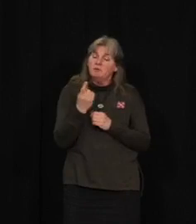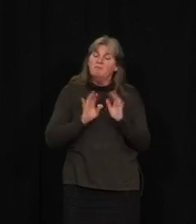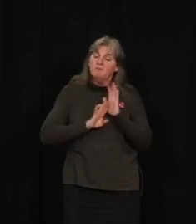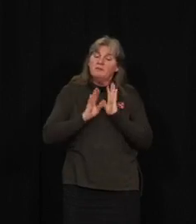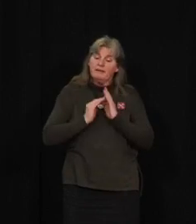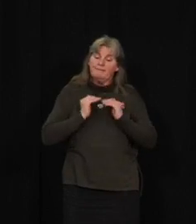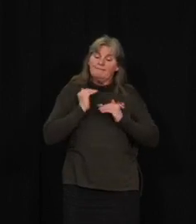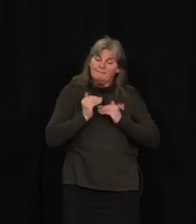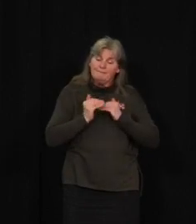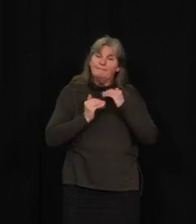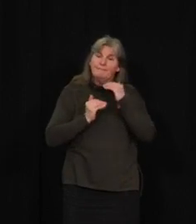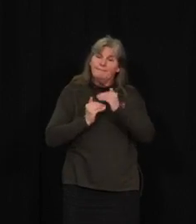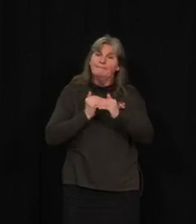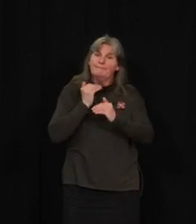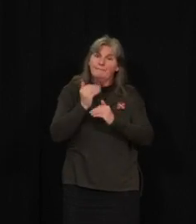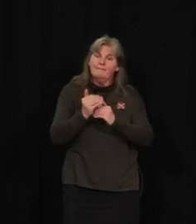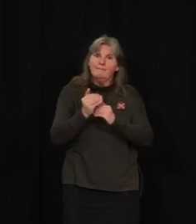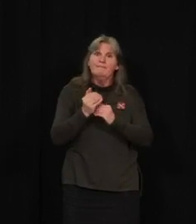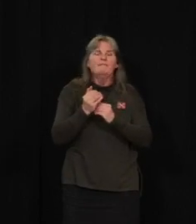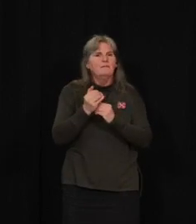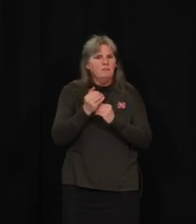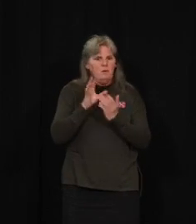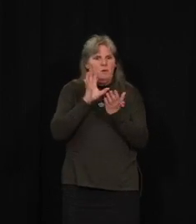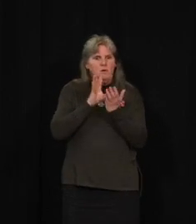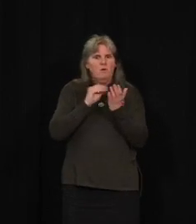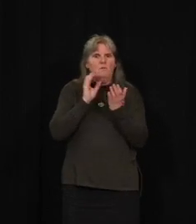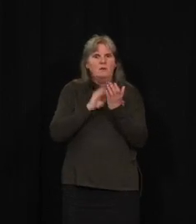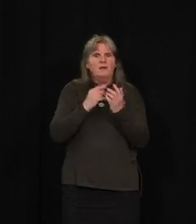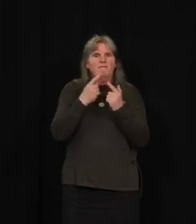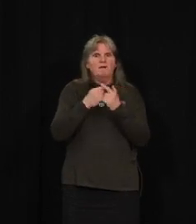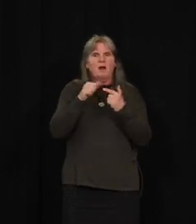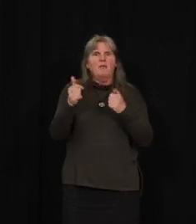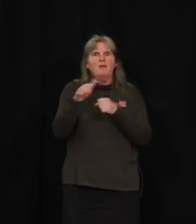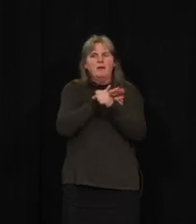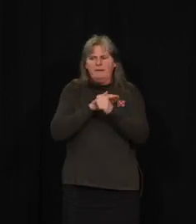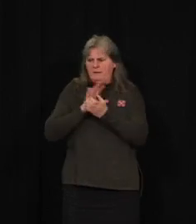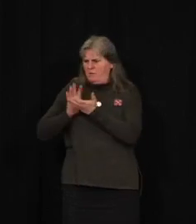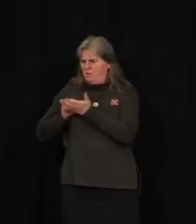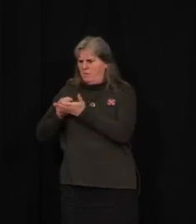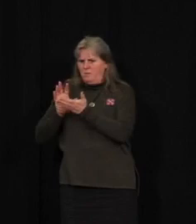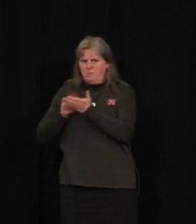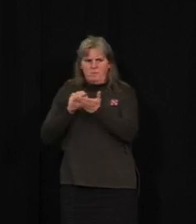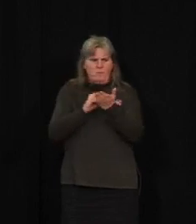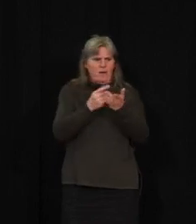experience and wisdom of other jurisdictions including the need for others to postpone certain